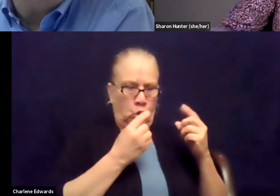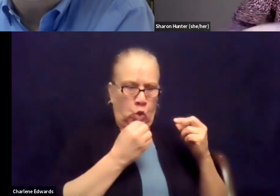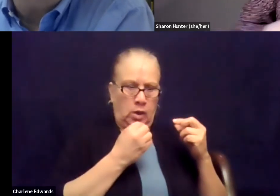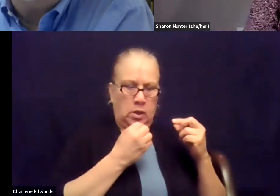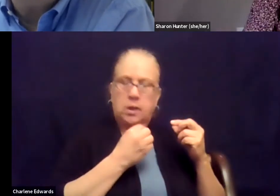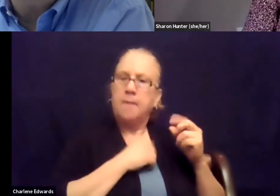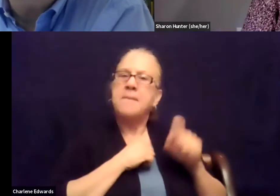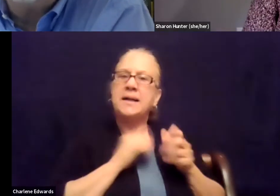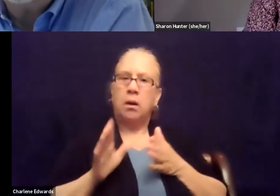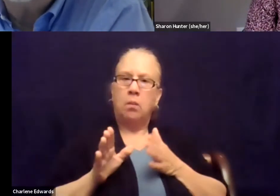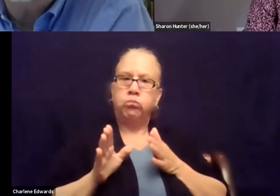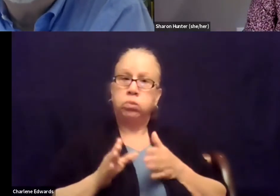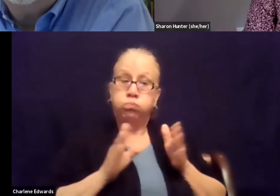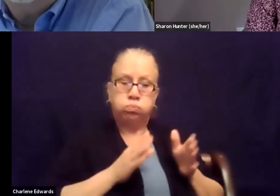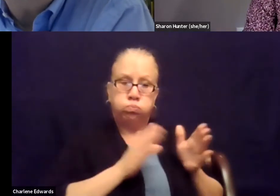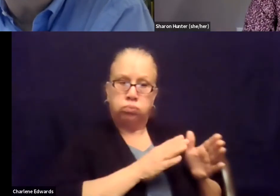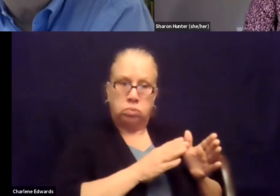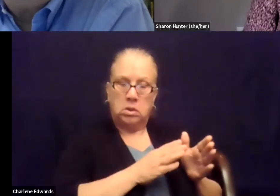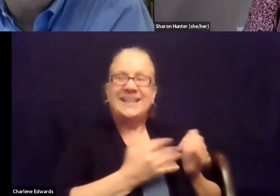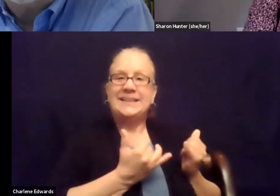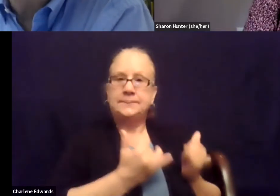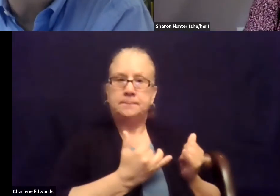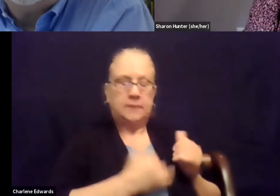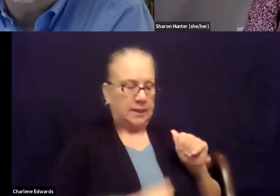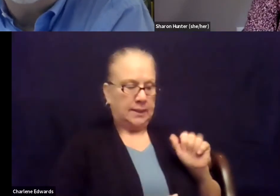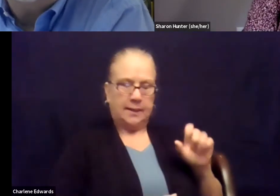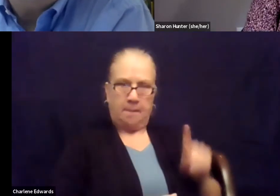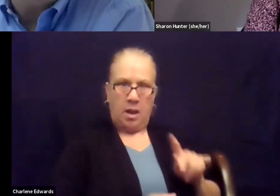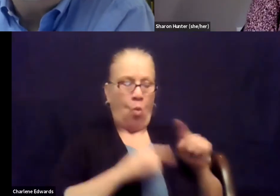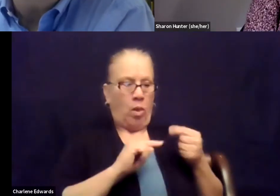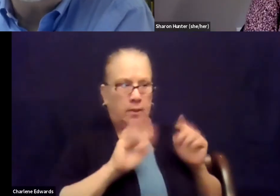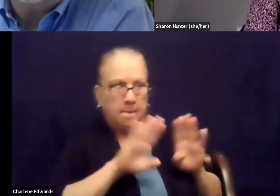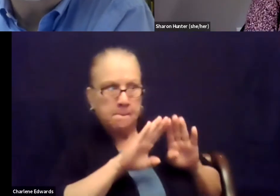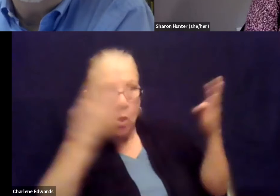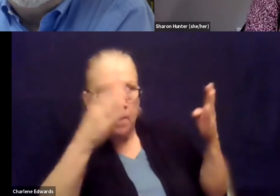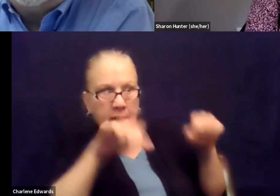prepared as soon as possible, for when it's possible to re-open. In the mean time,